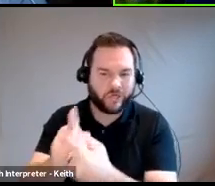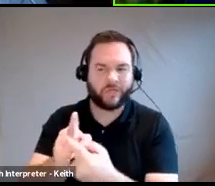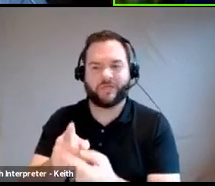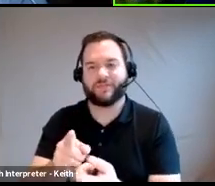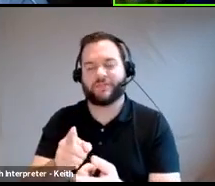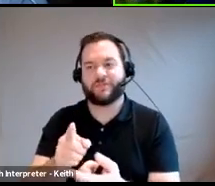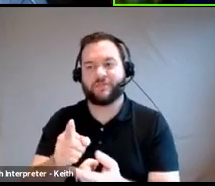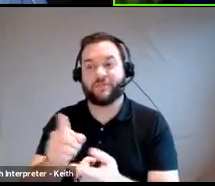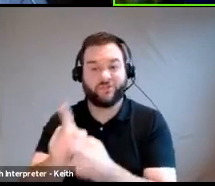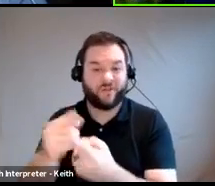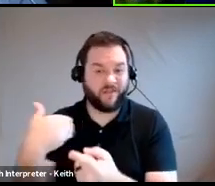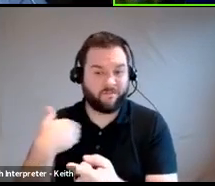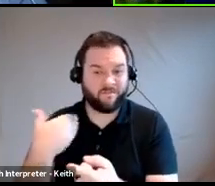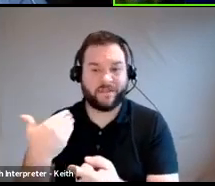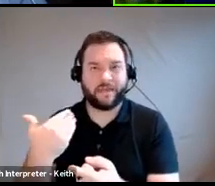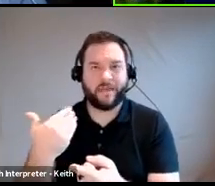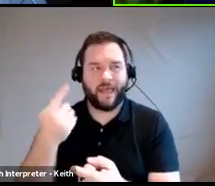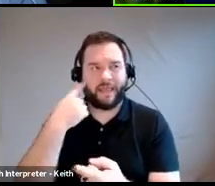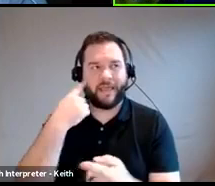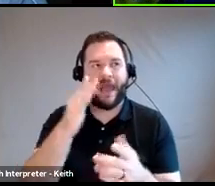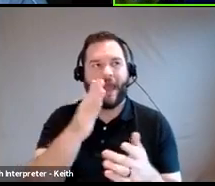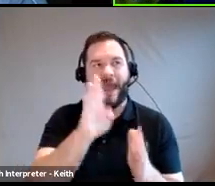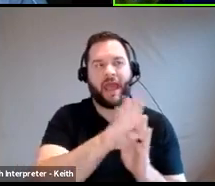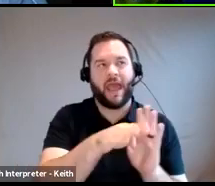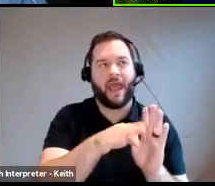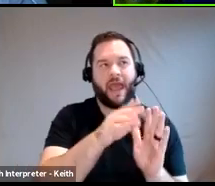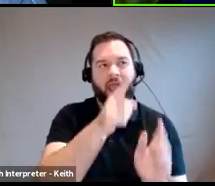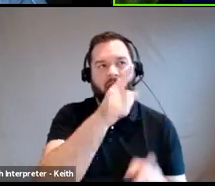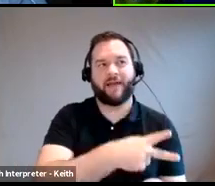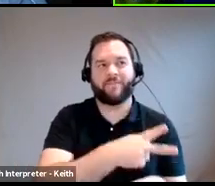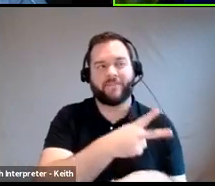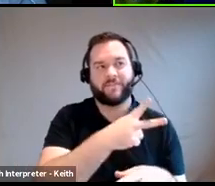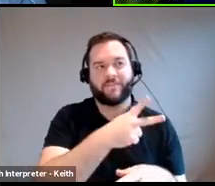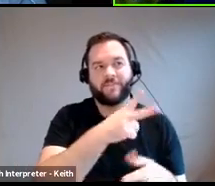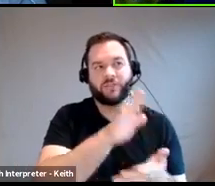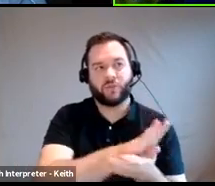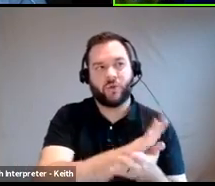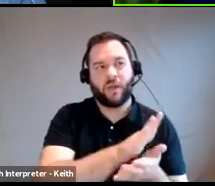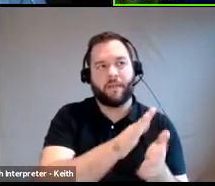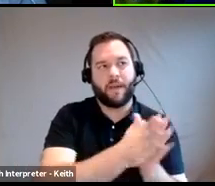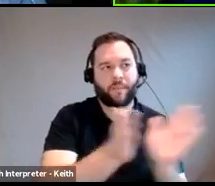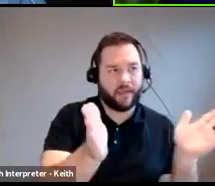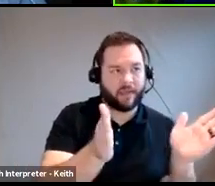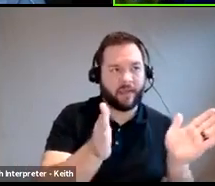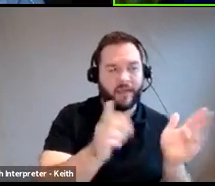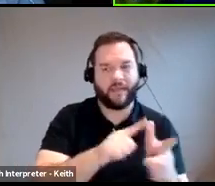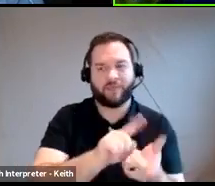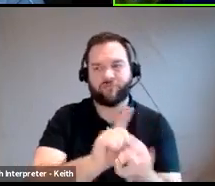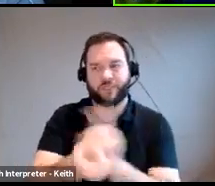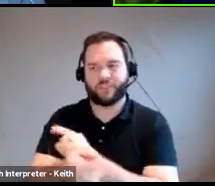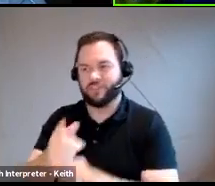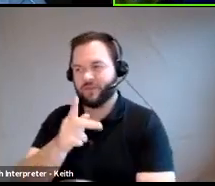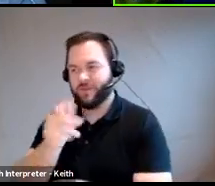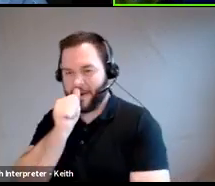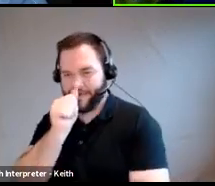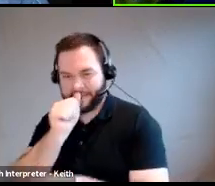today I had to give her outside help tutors, she had a tutor. . She spent about half or so . She spent about half for school career in the public system and half in the private